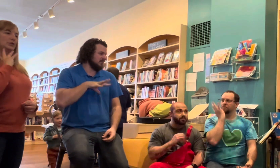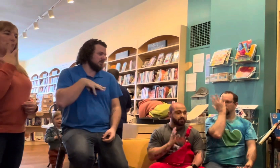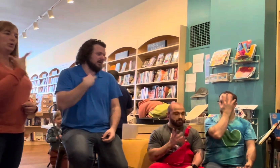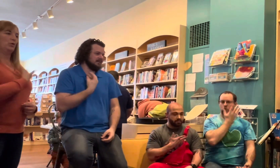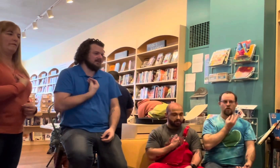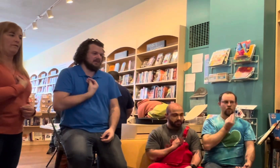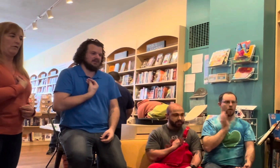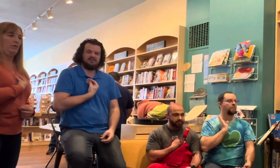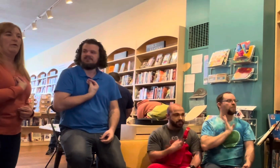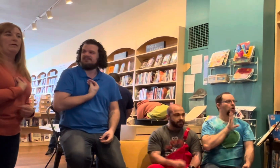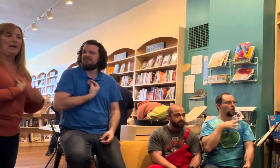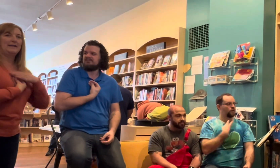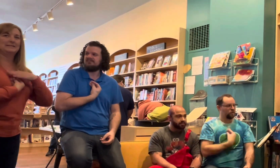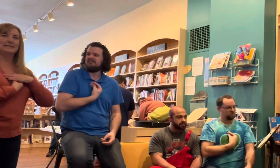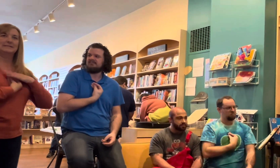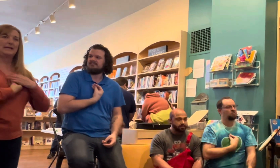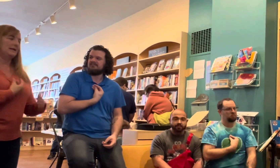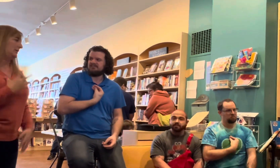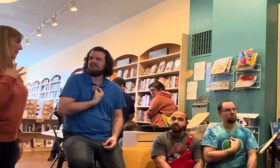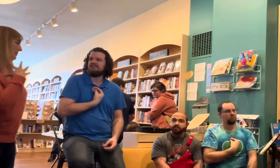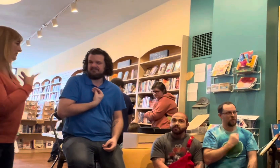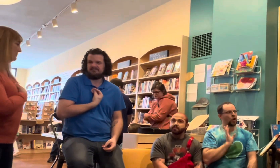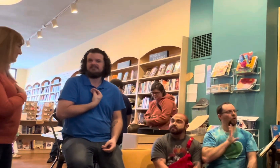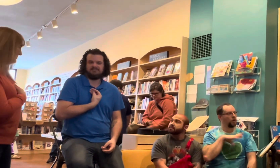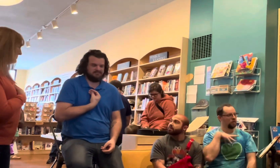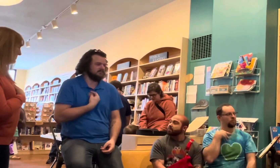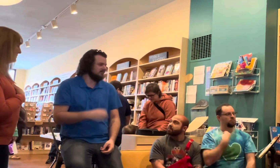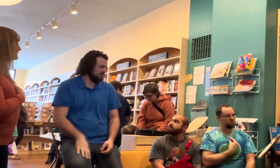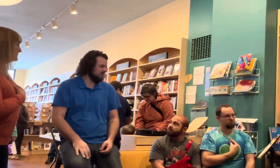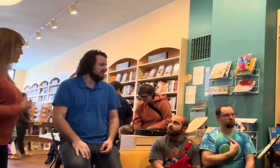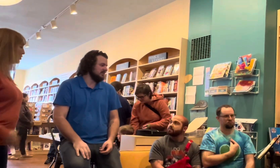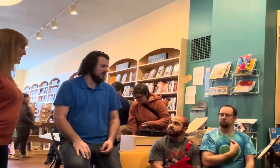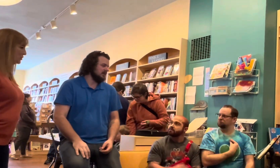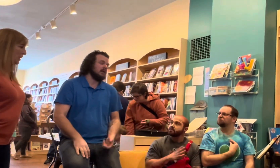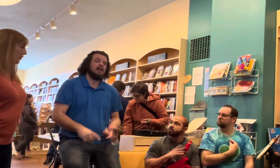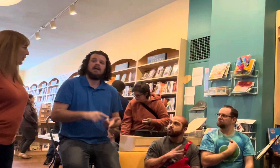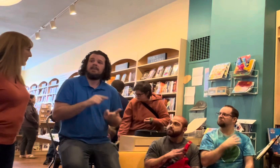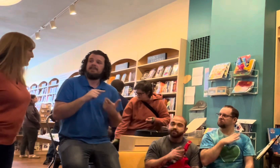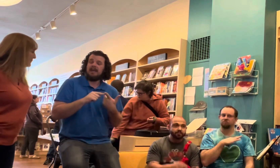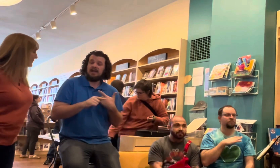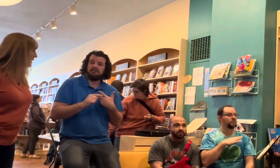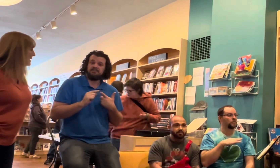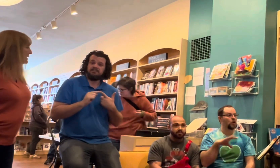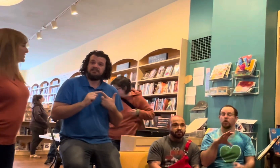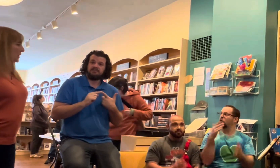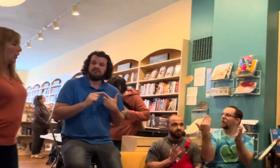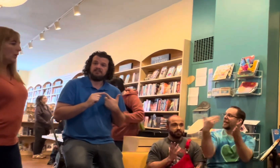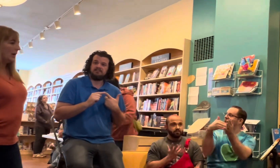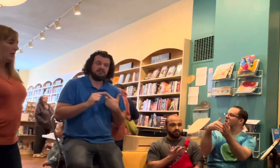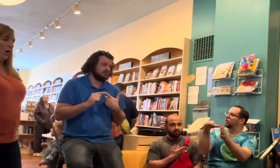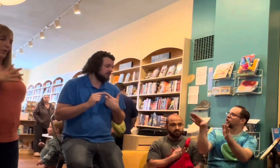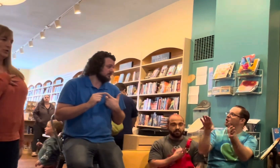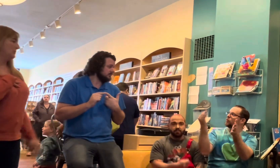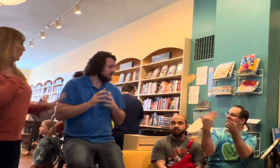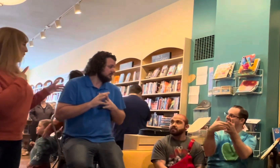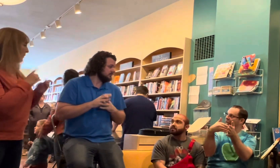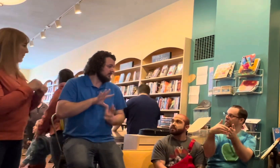So, "beautiful," it's inside. "Transgender." AUDIENCE: Can you do it one more time?